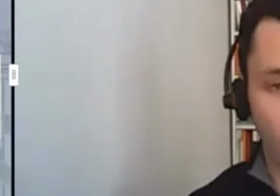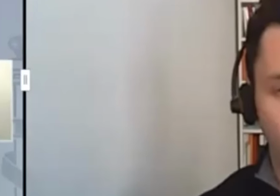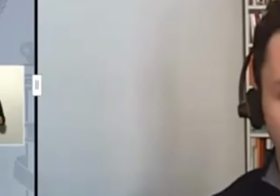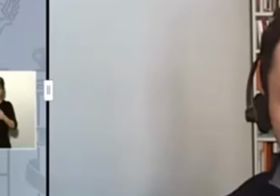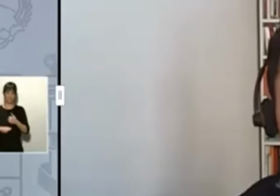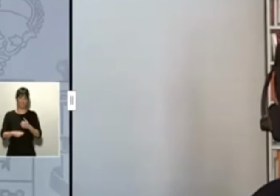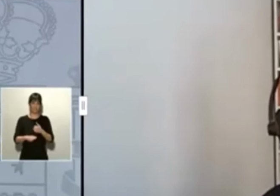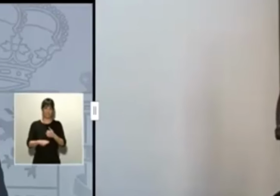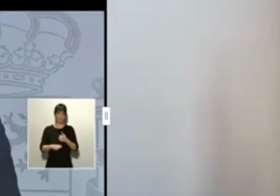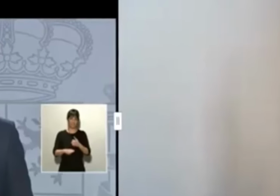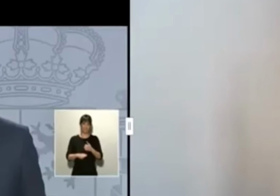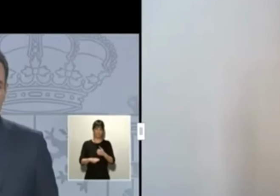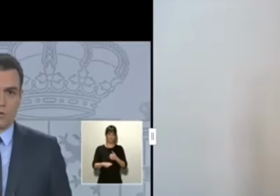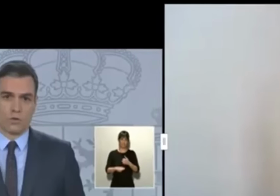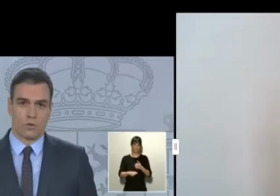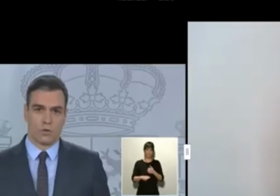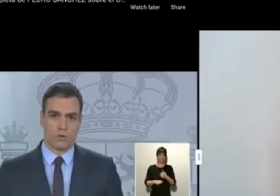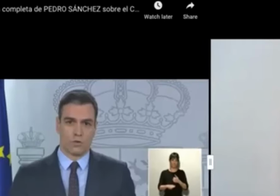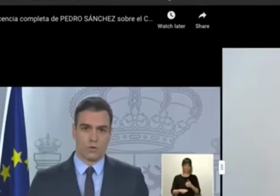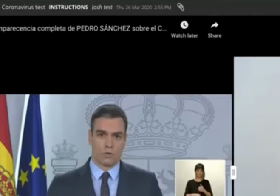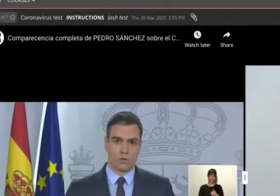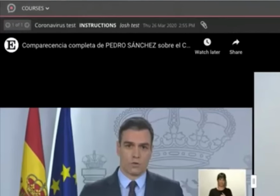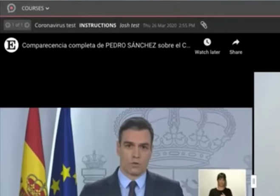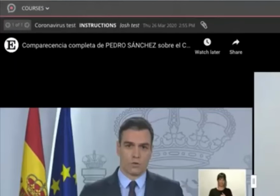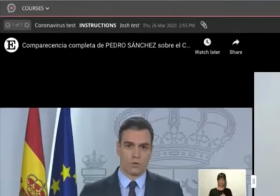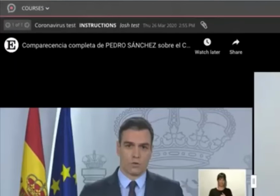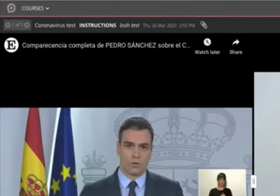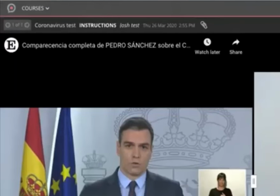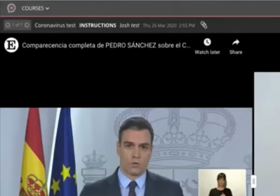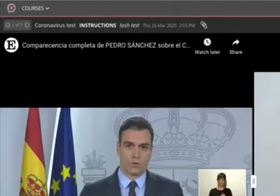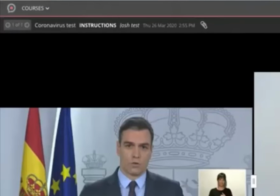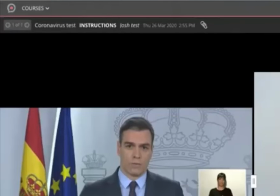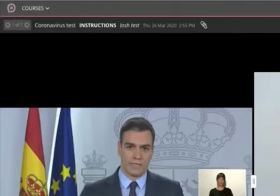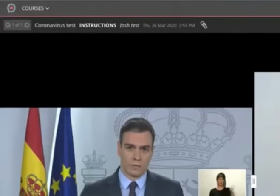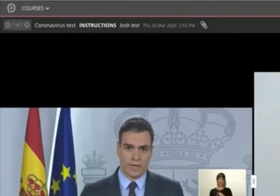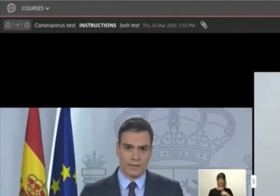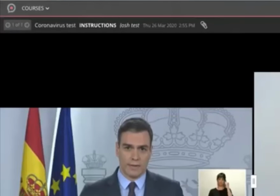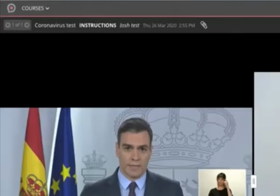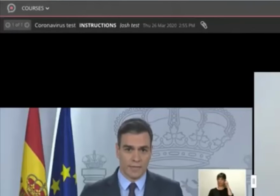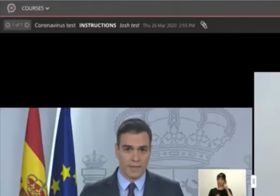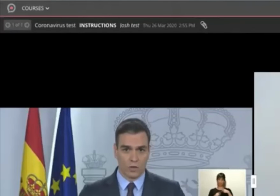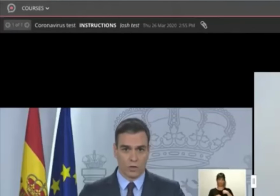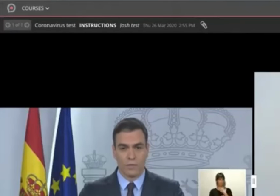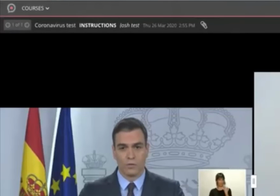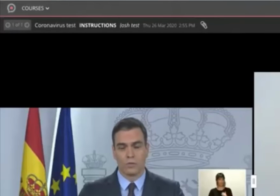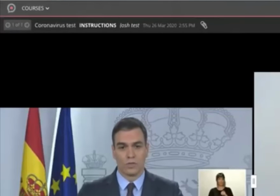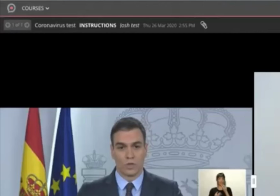I hit Enter and my comment is saved and the playback resumes. PEDRO SÁNCHEZ: [Spanish language]